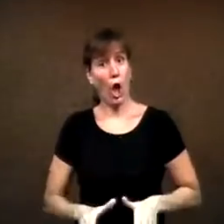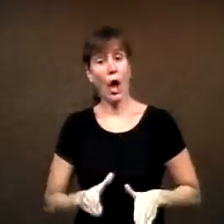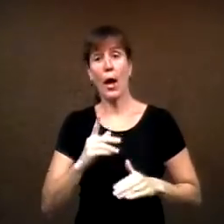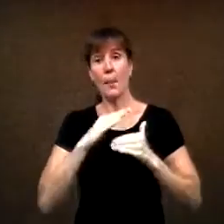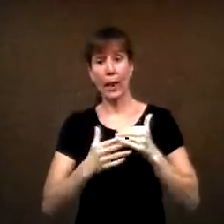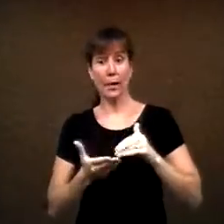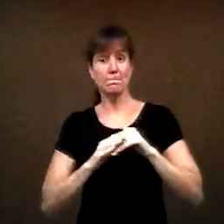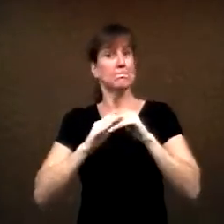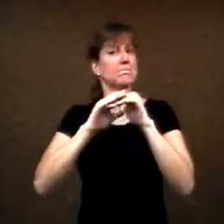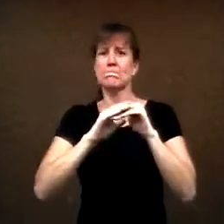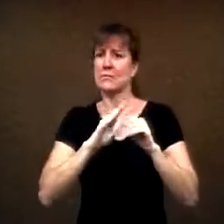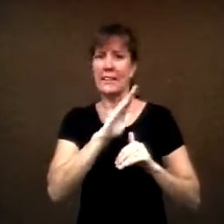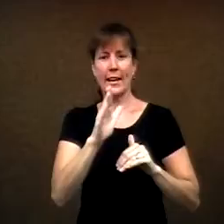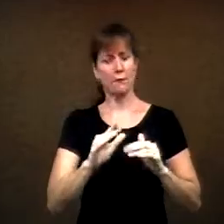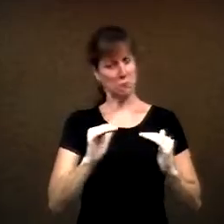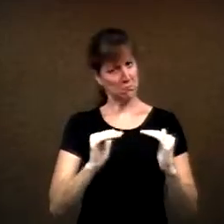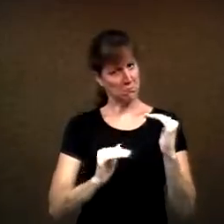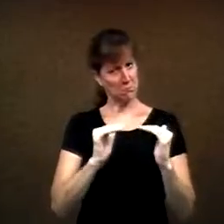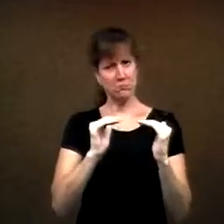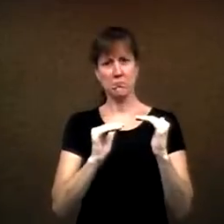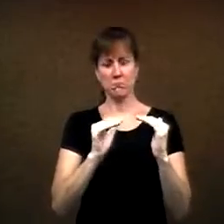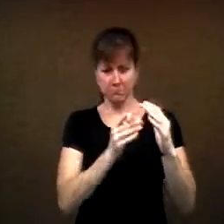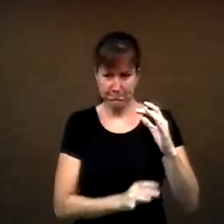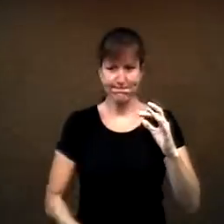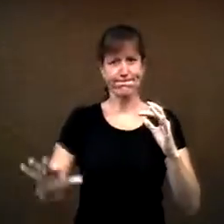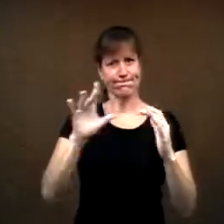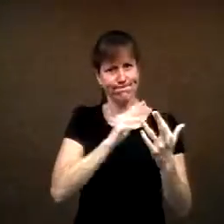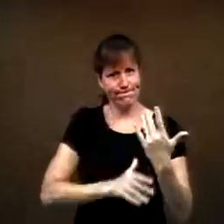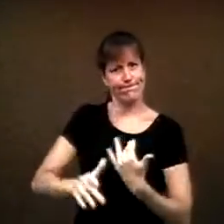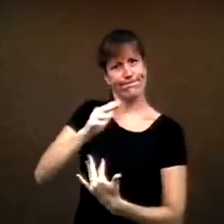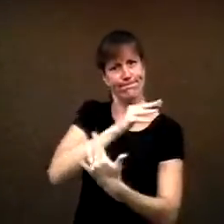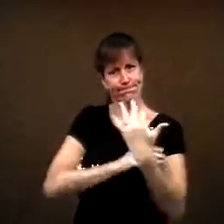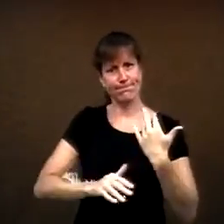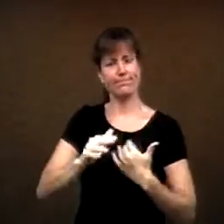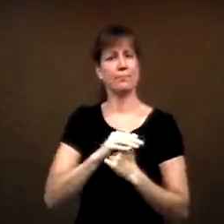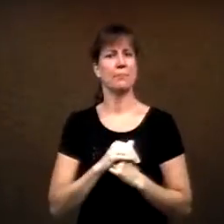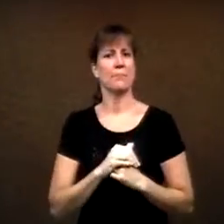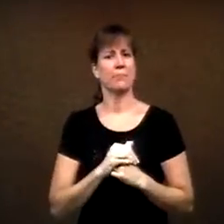Let's talk just for a moment about vessels again. As we said, arteries, carry blood away from the heart,